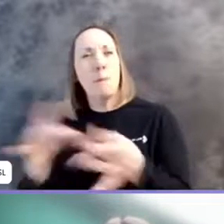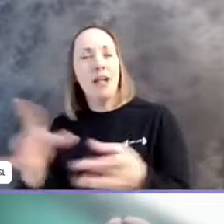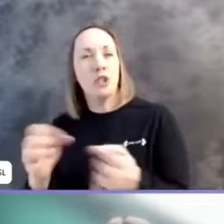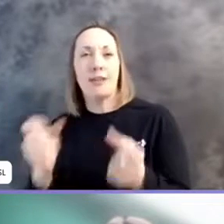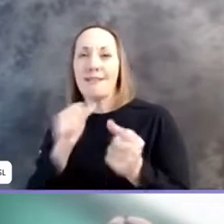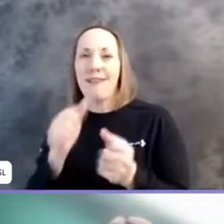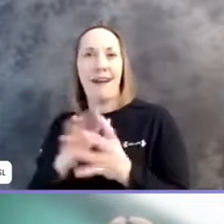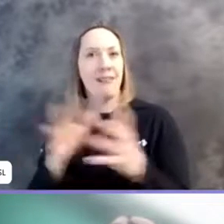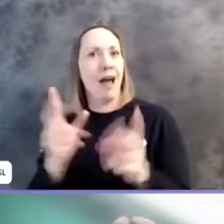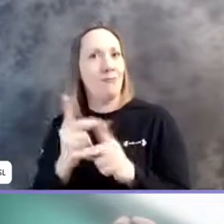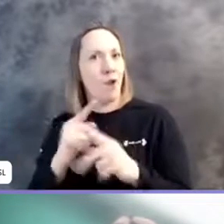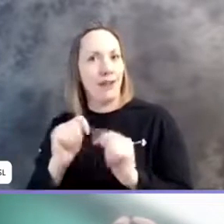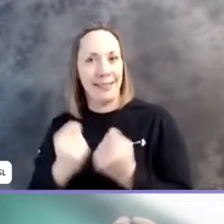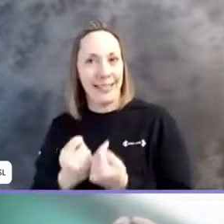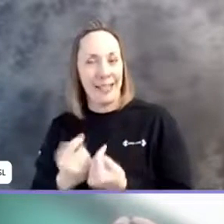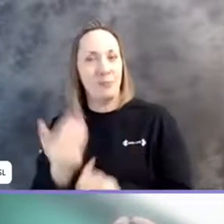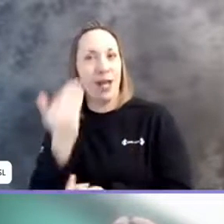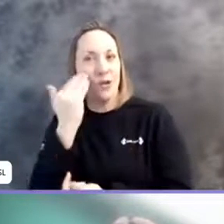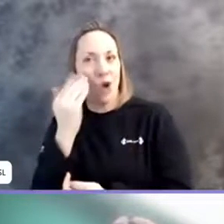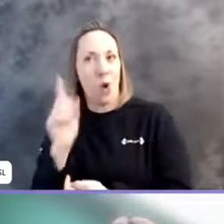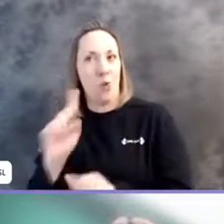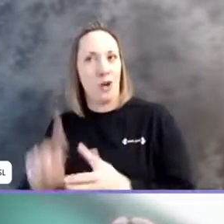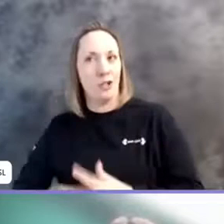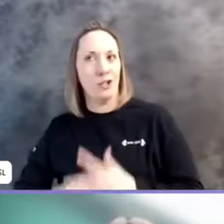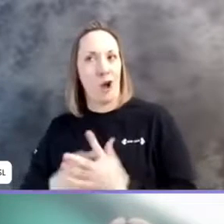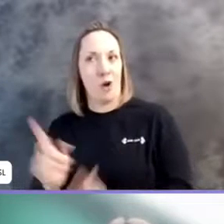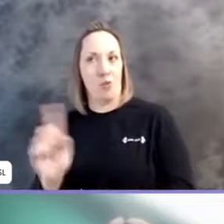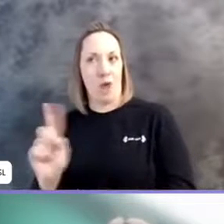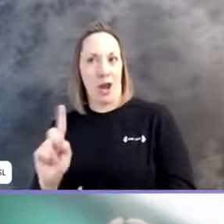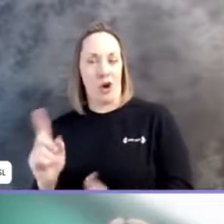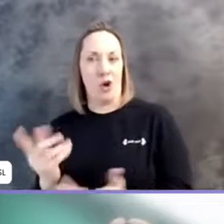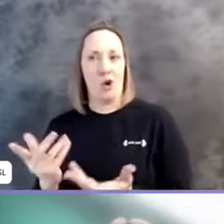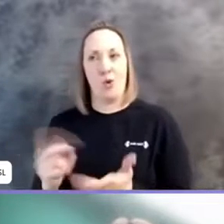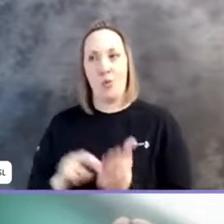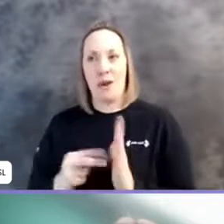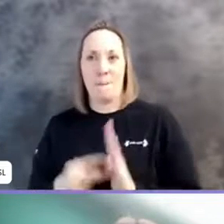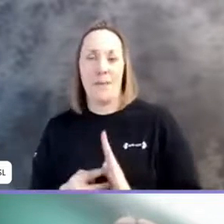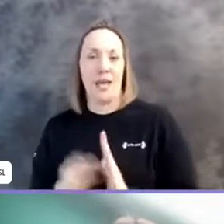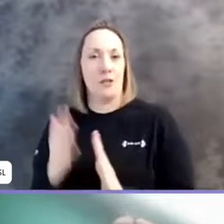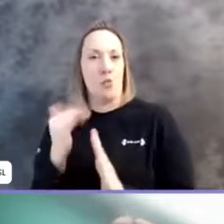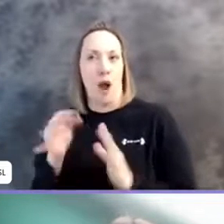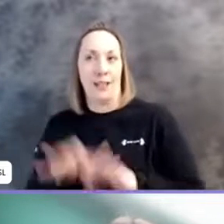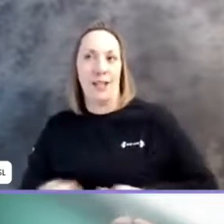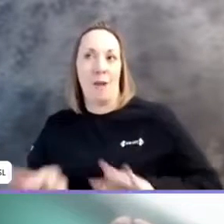accessibility program. We soon realized that to what you mentioned earlier that are not